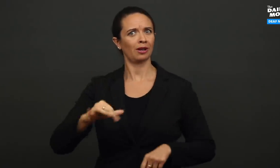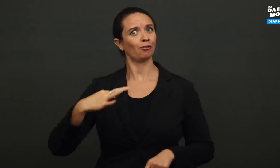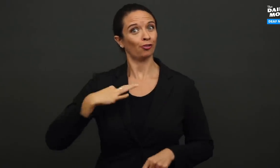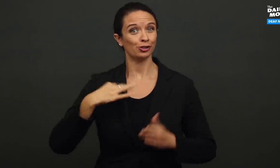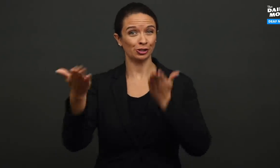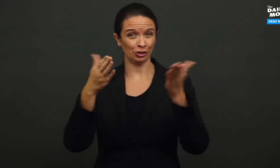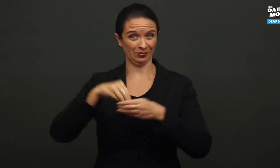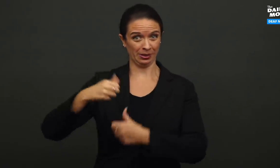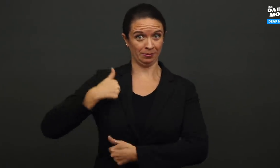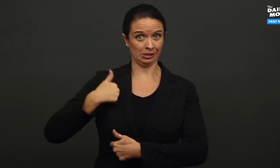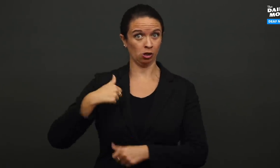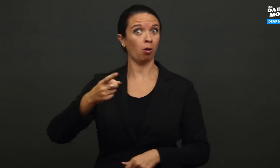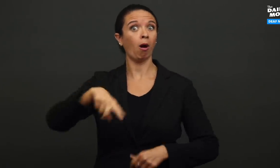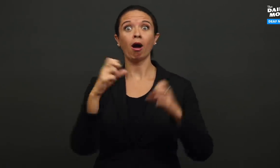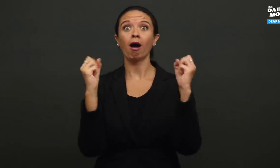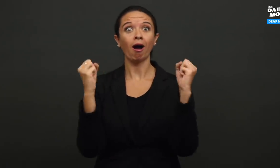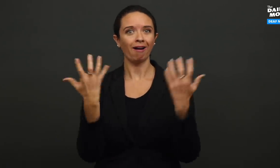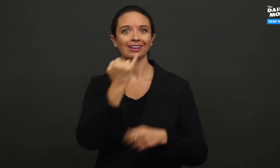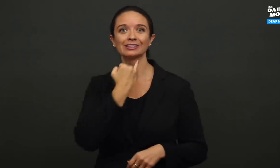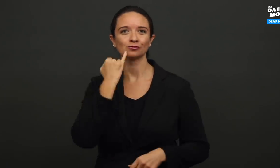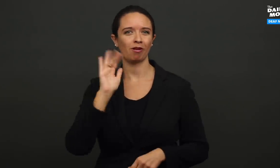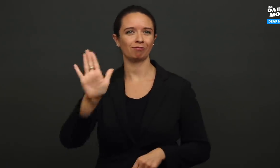who volunteered to serve in the military signing Israel's